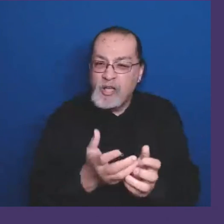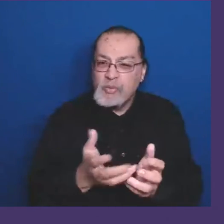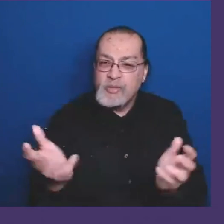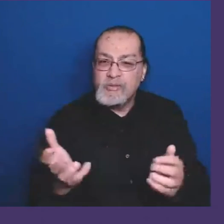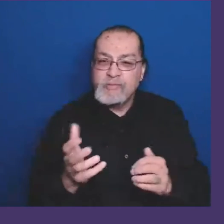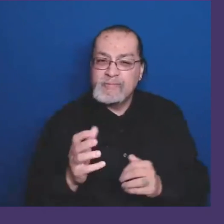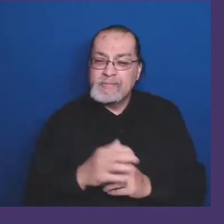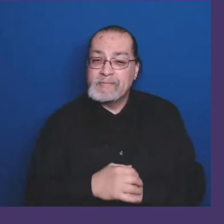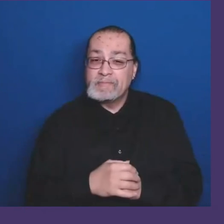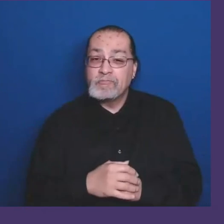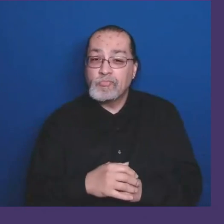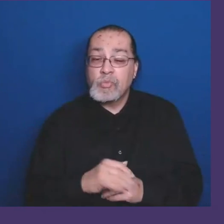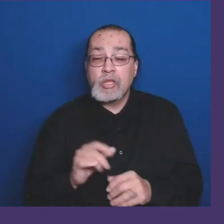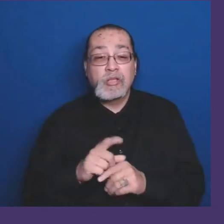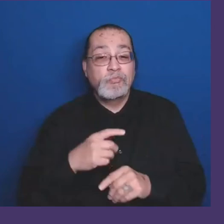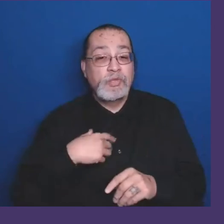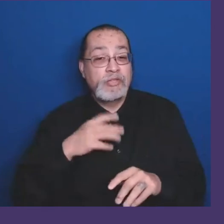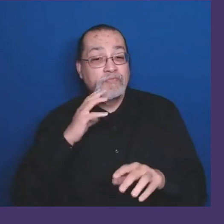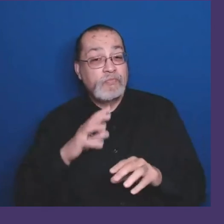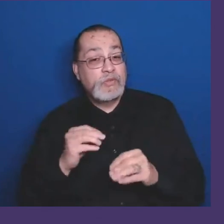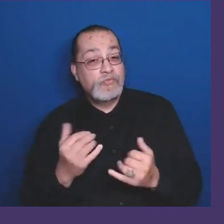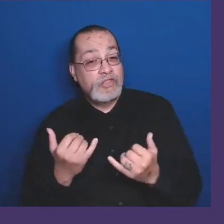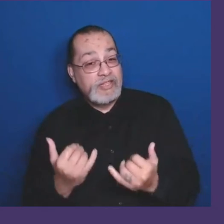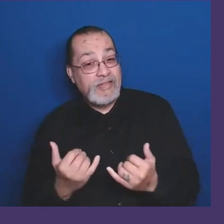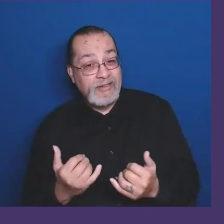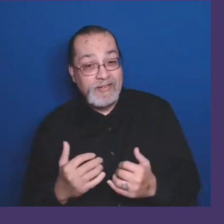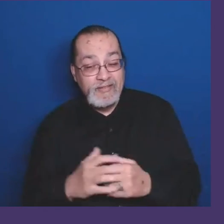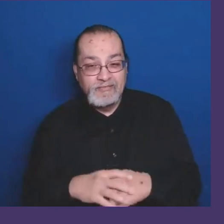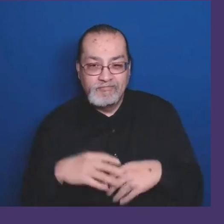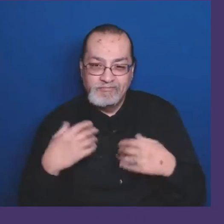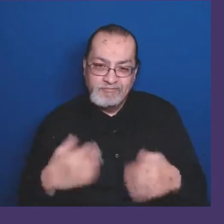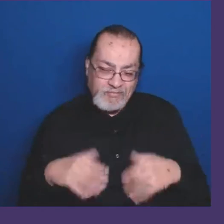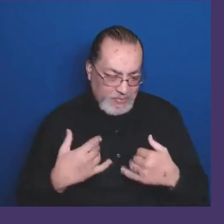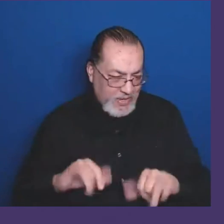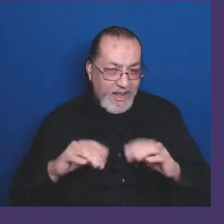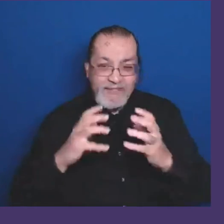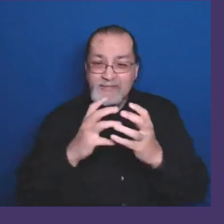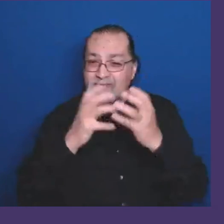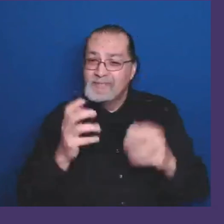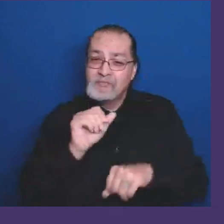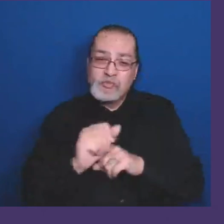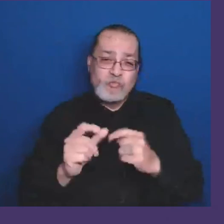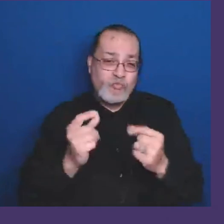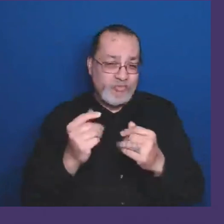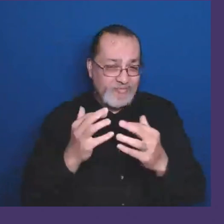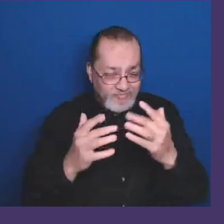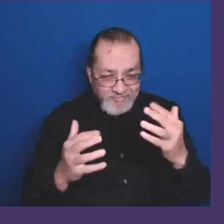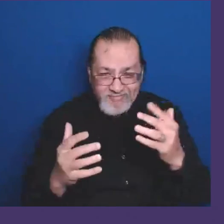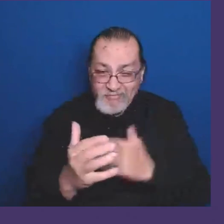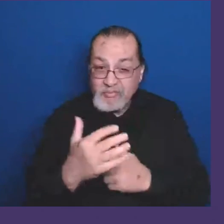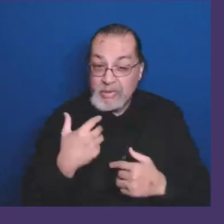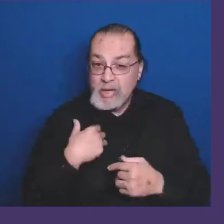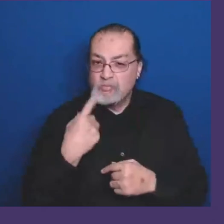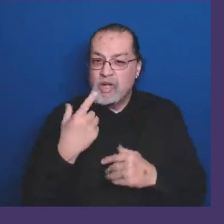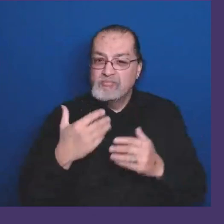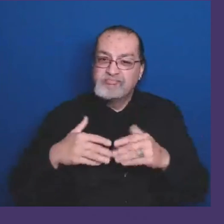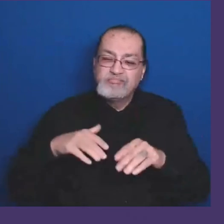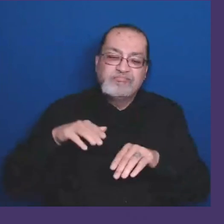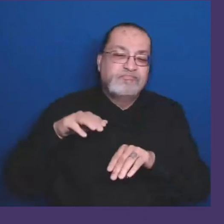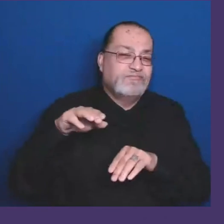There's so much work to be done. This is one step further. This is one, hopefully, catalyst. Now that we've got you back,